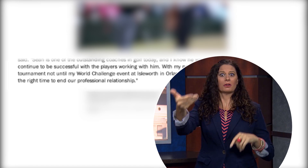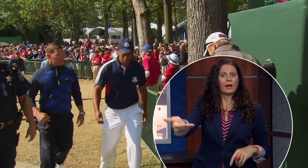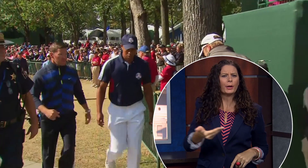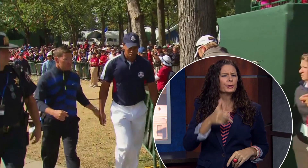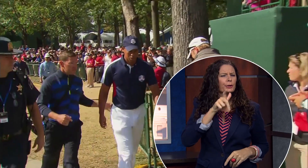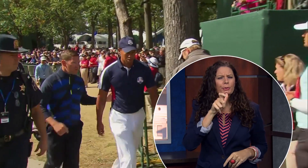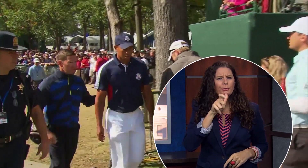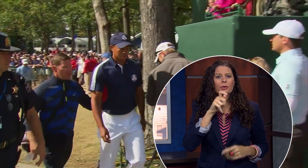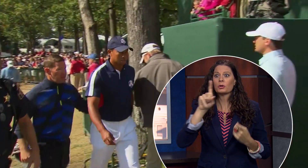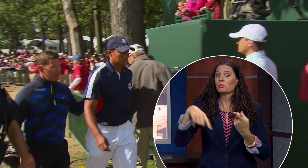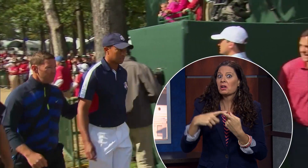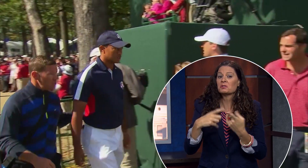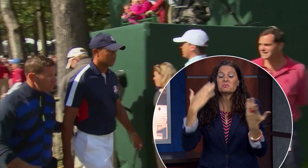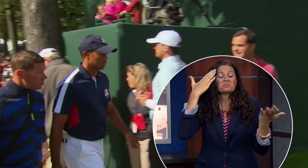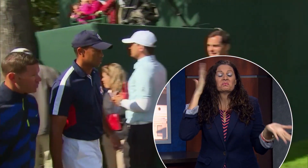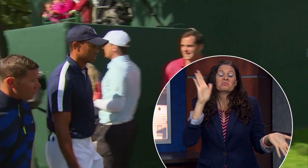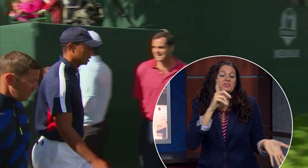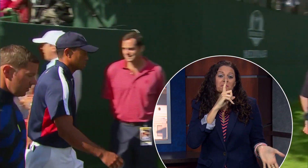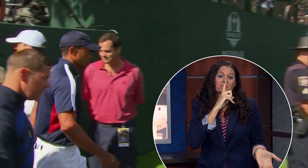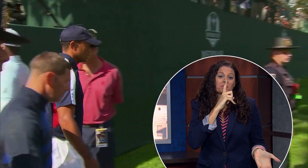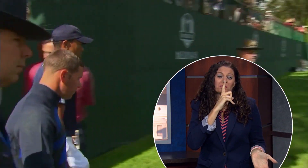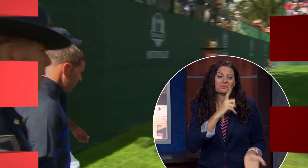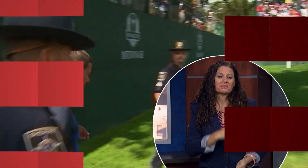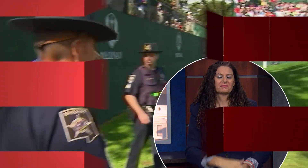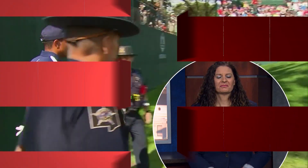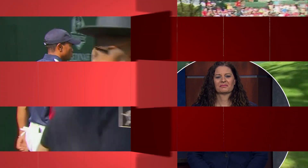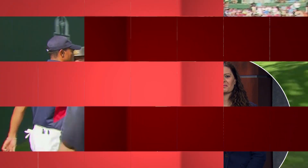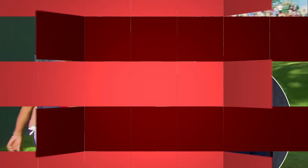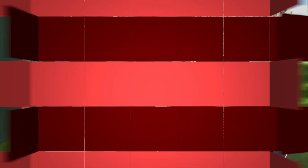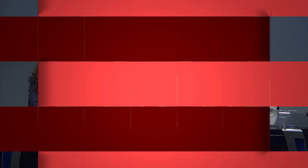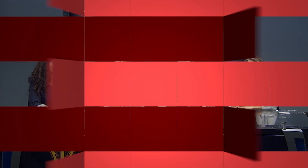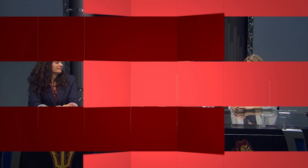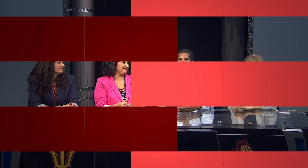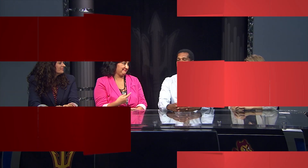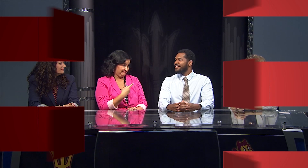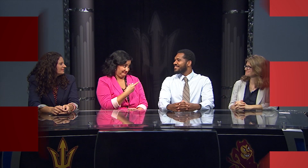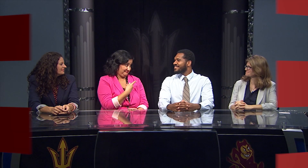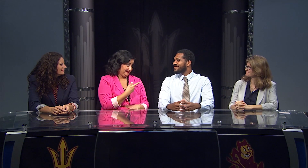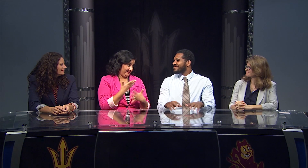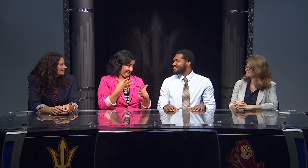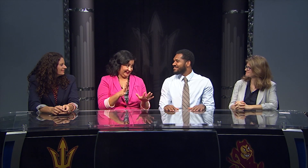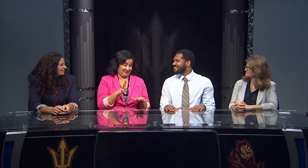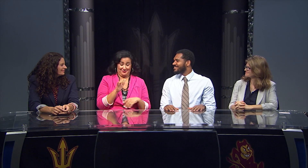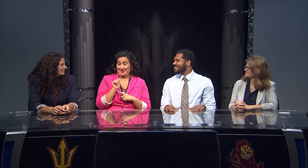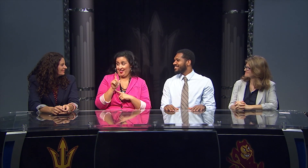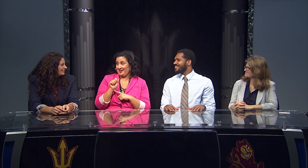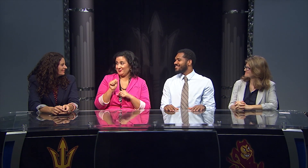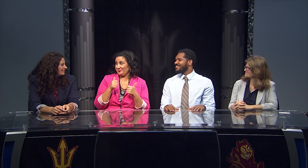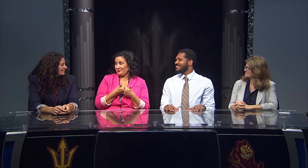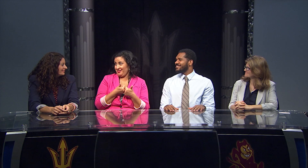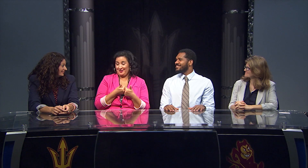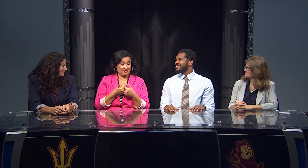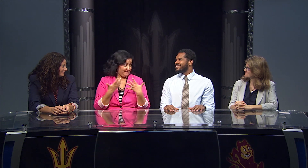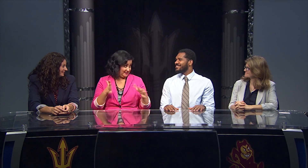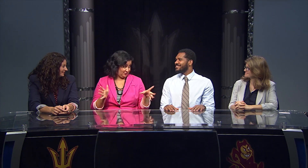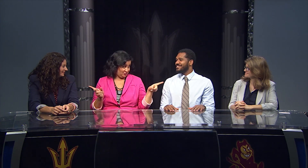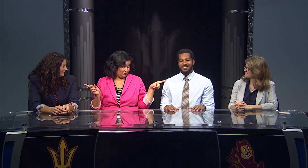career. He has not hired a new coach or said when he will. Alright, so the two of us have already completed the ice bucket challenge.